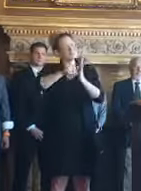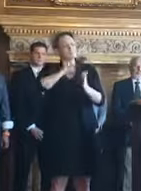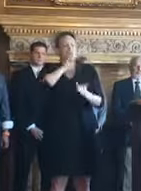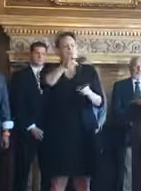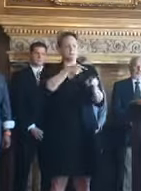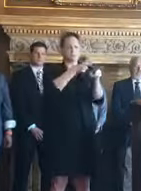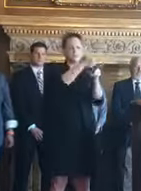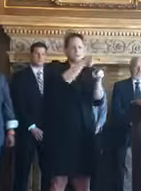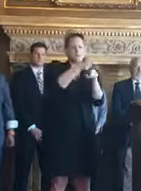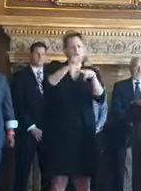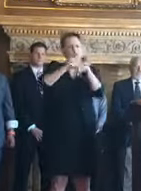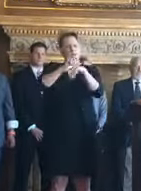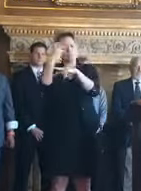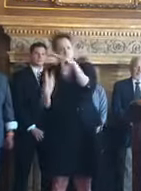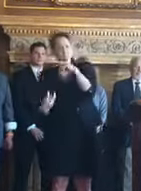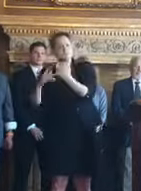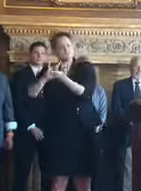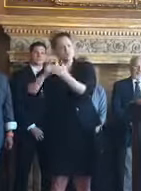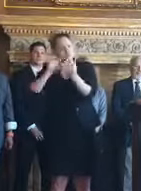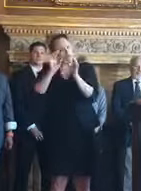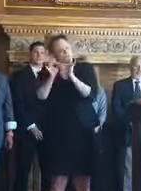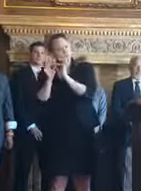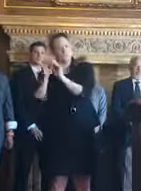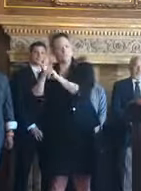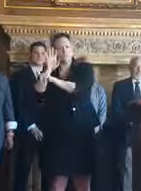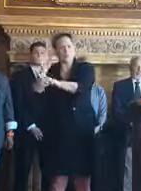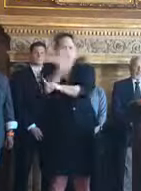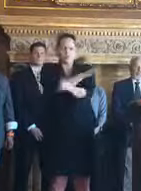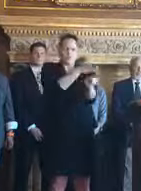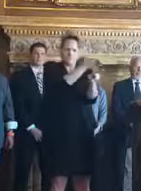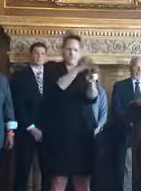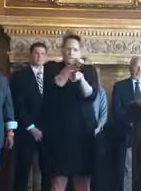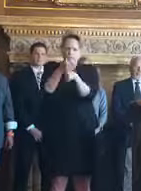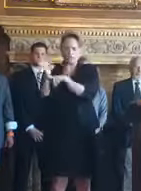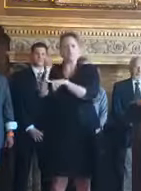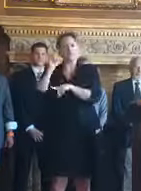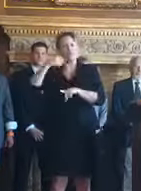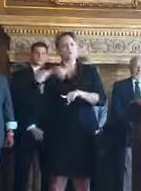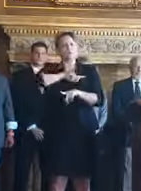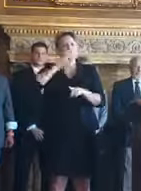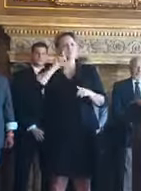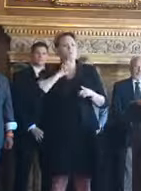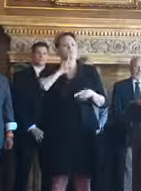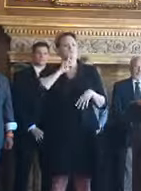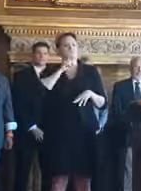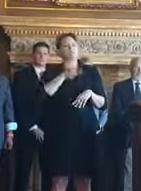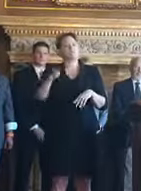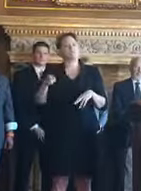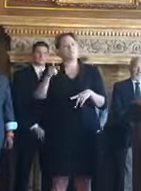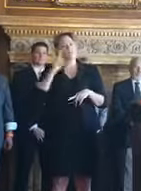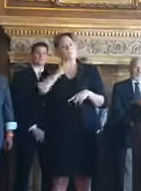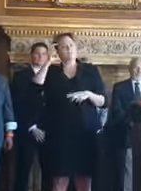For public safety, events that happen on a national level, national disasters, we need